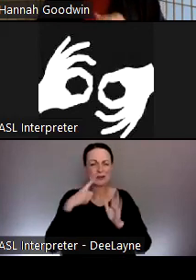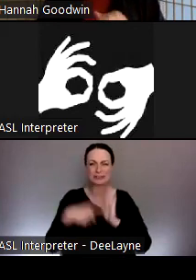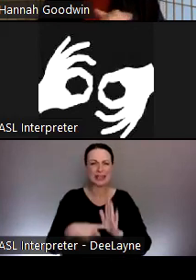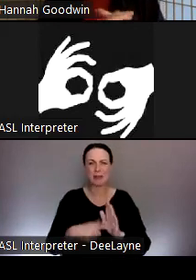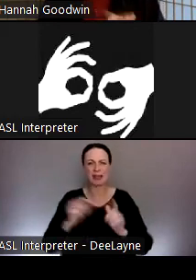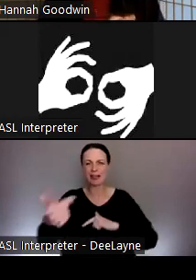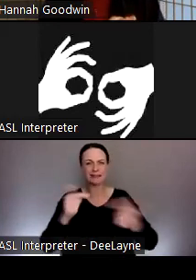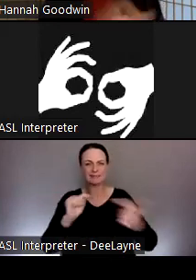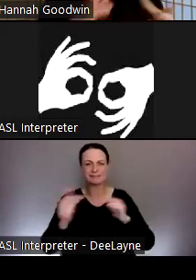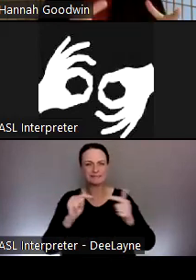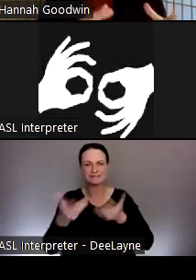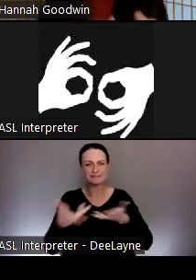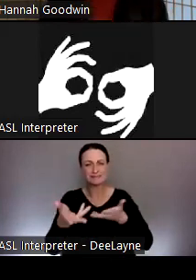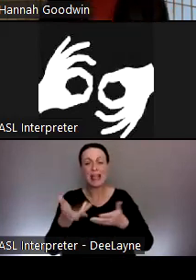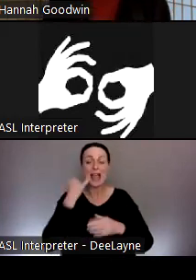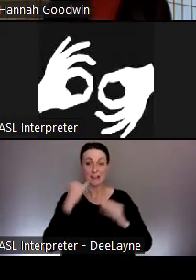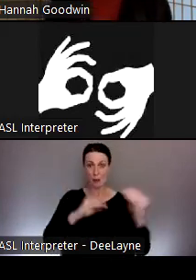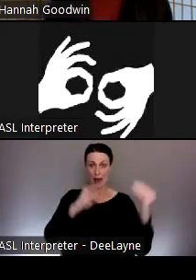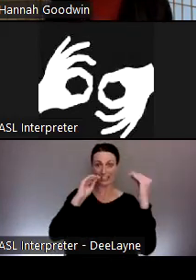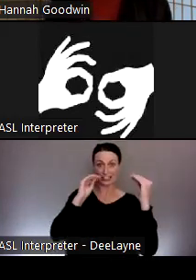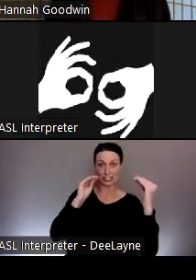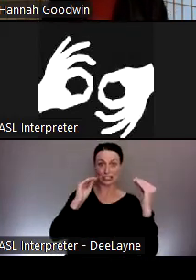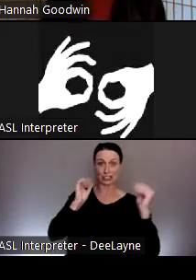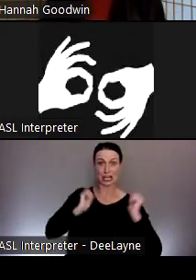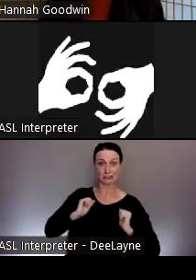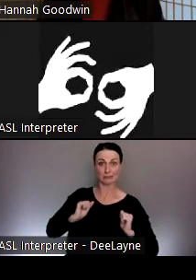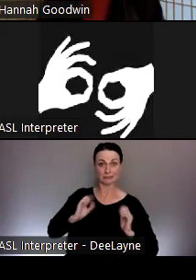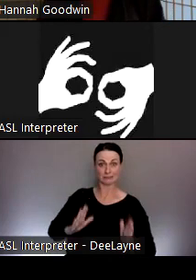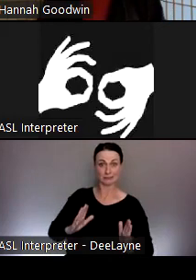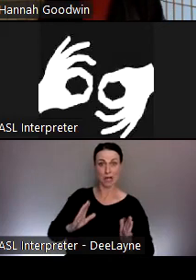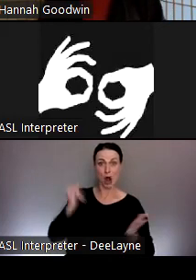if you have teaching artists in your institution,